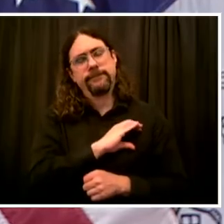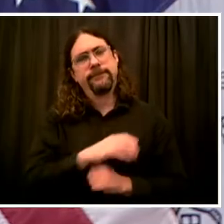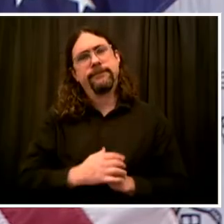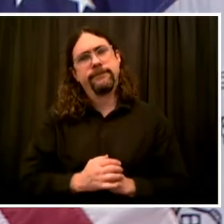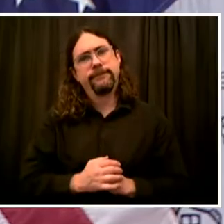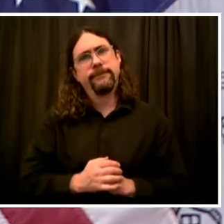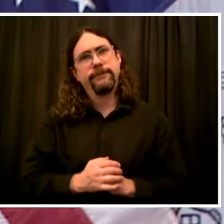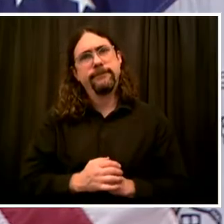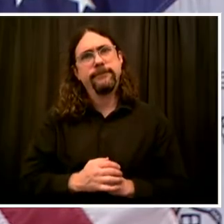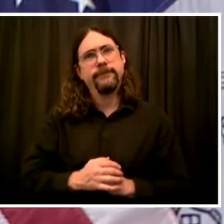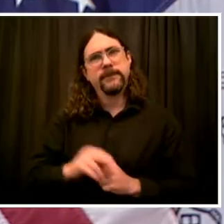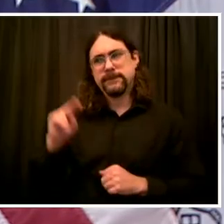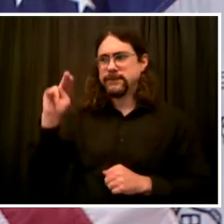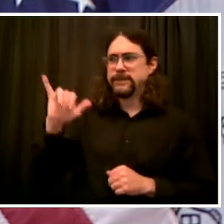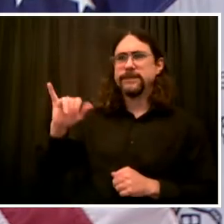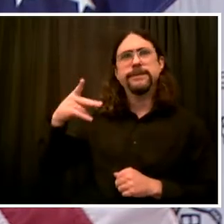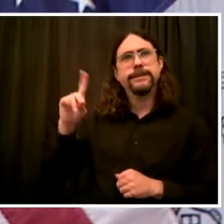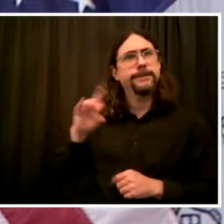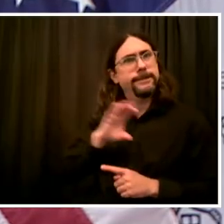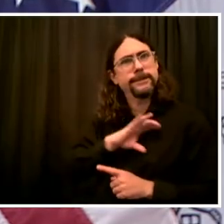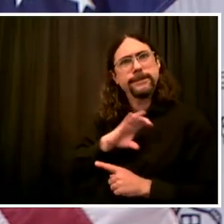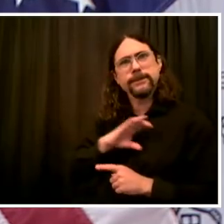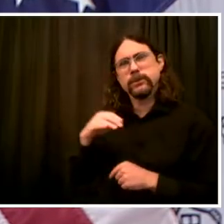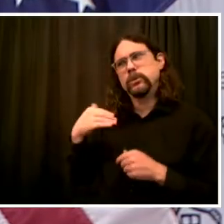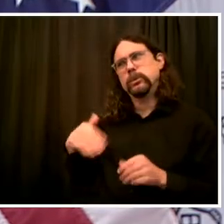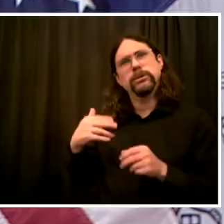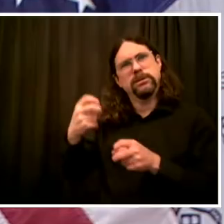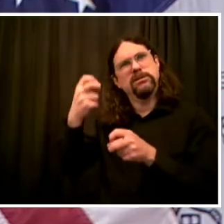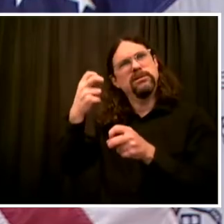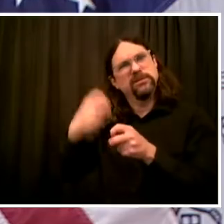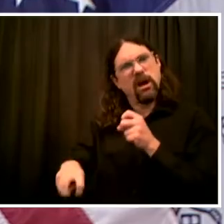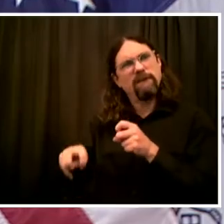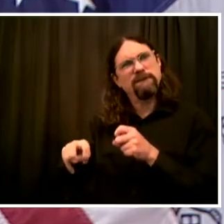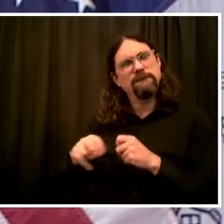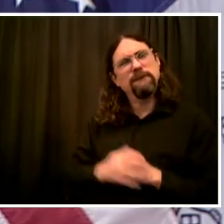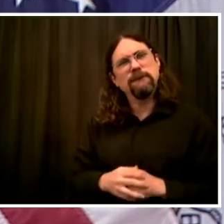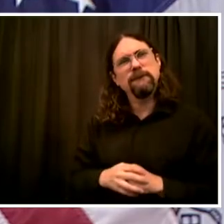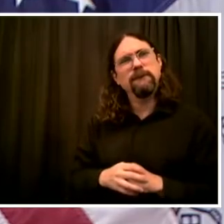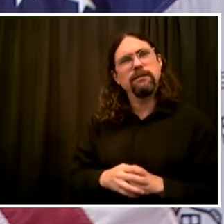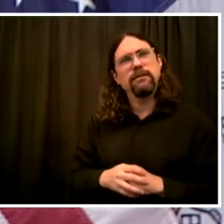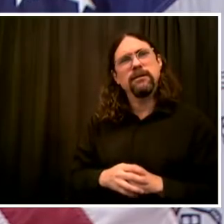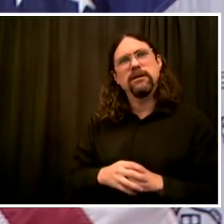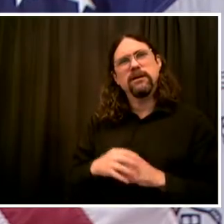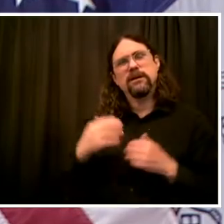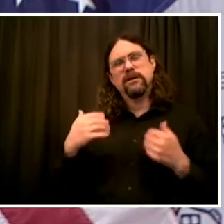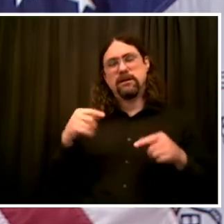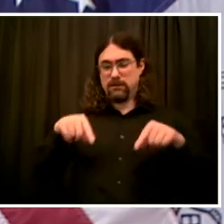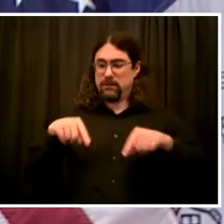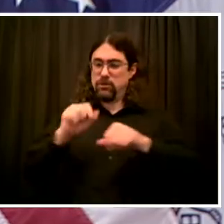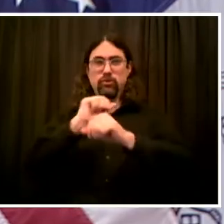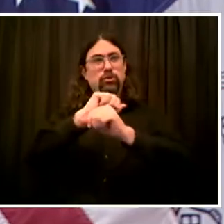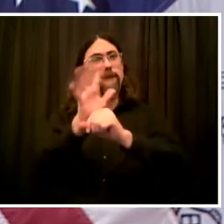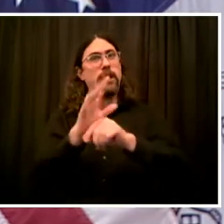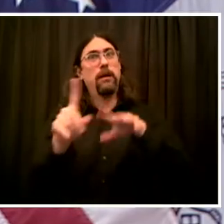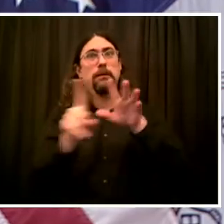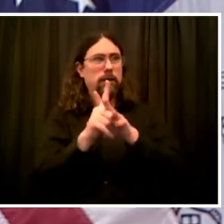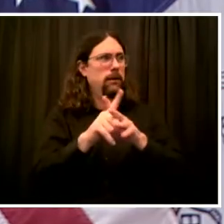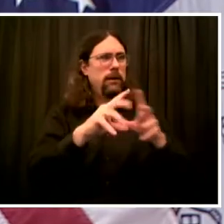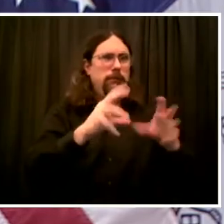LAST WEEKS.